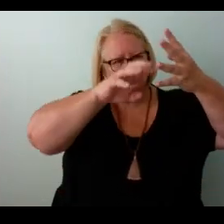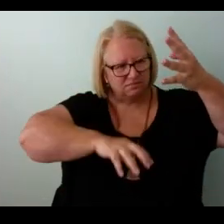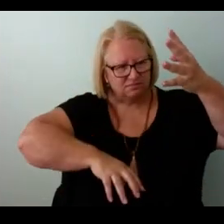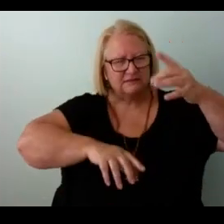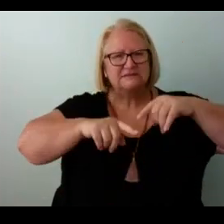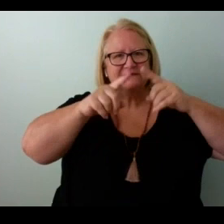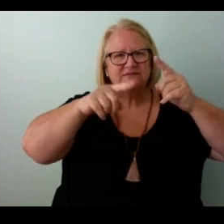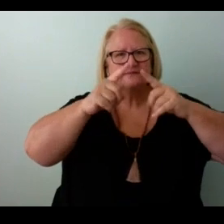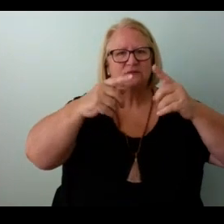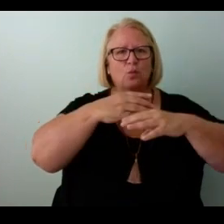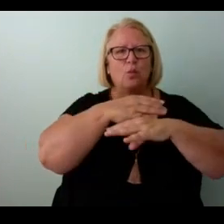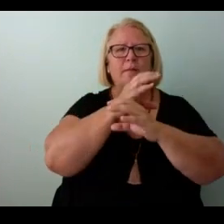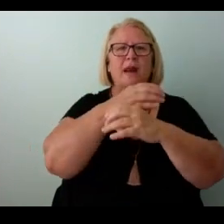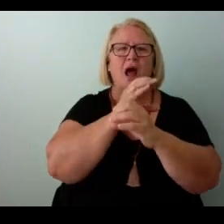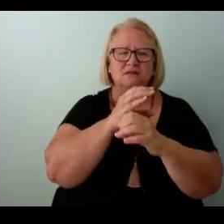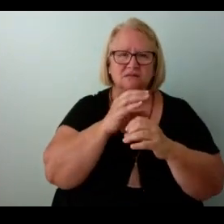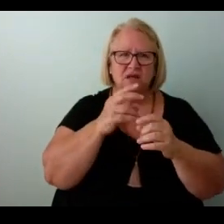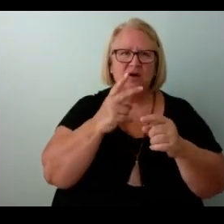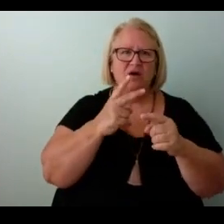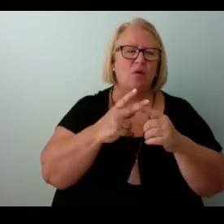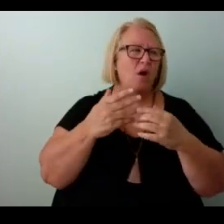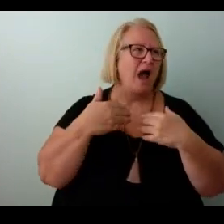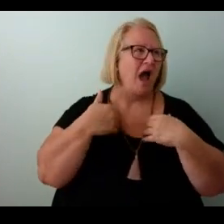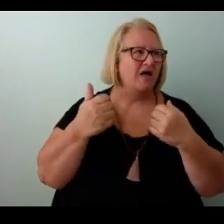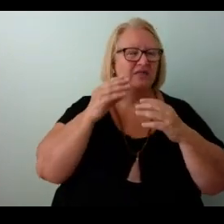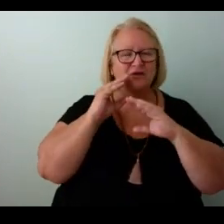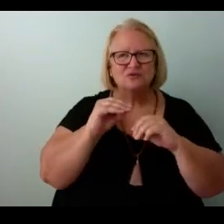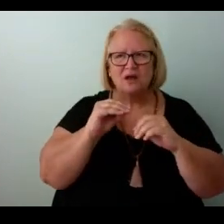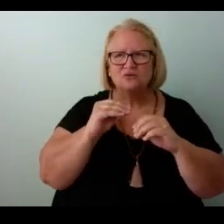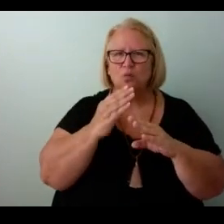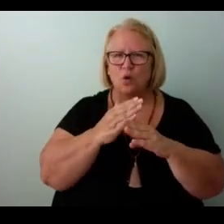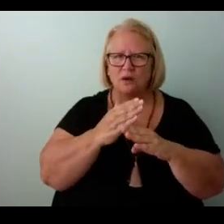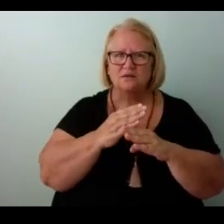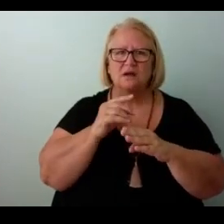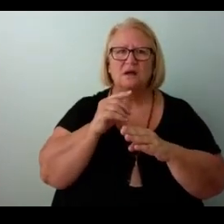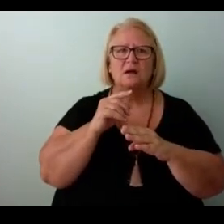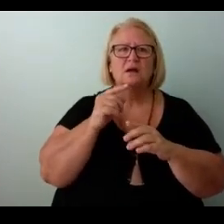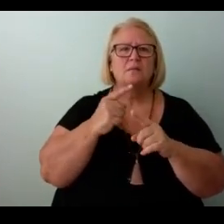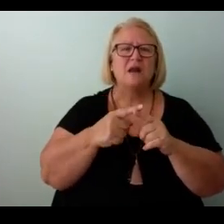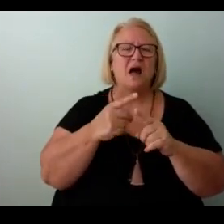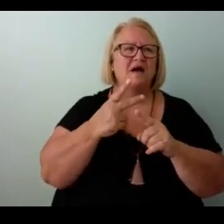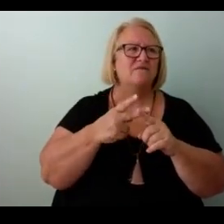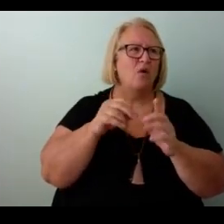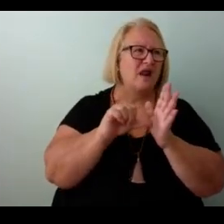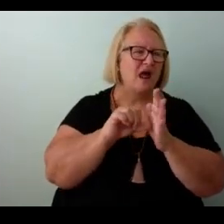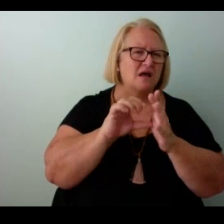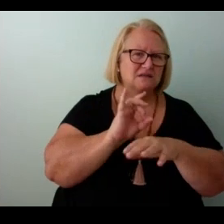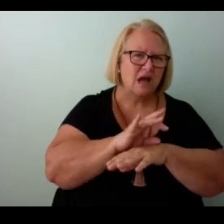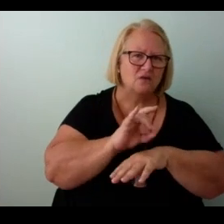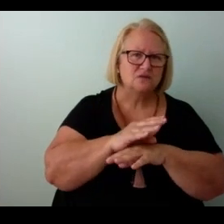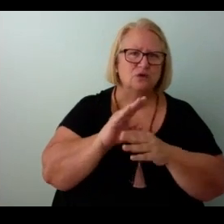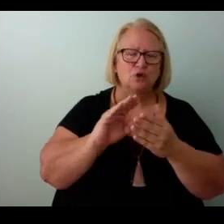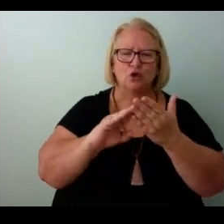community, health and education workers. That's also targeted at financial counsellors and community lawyers as well.